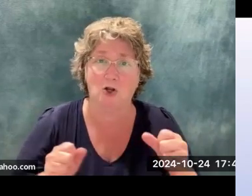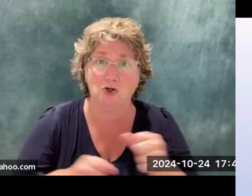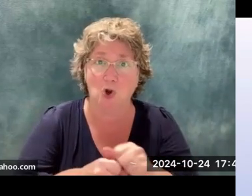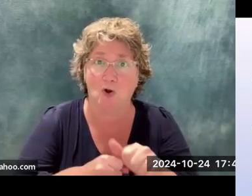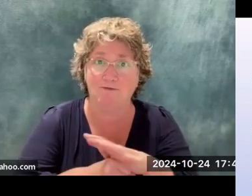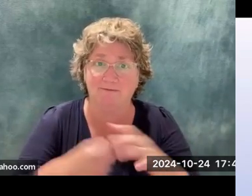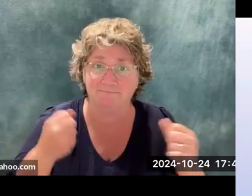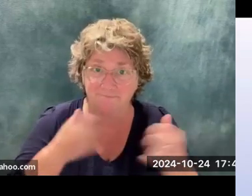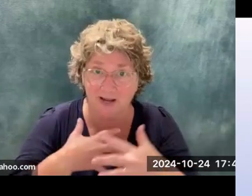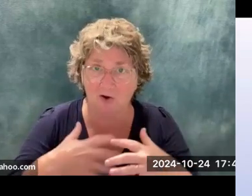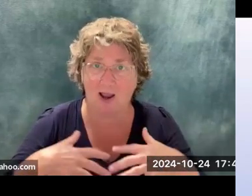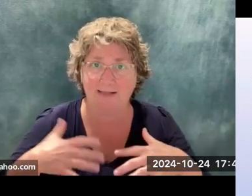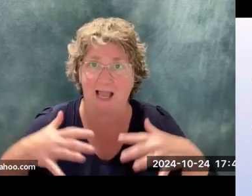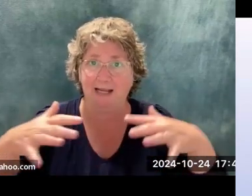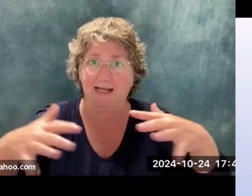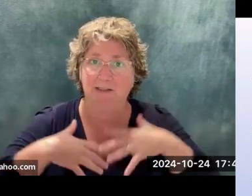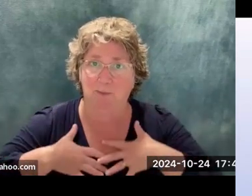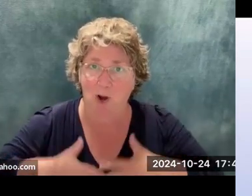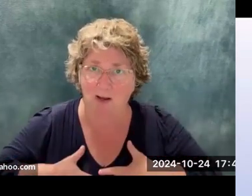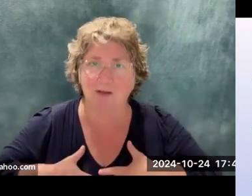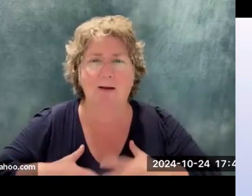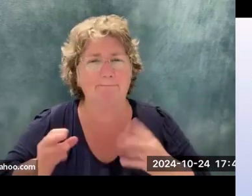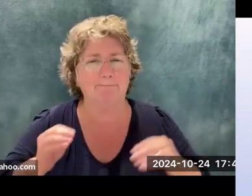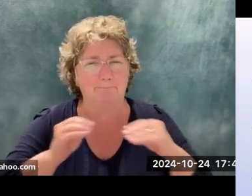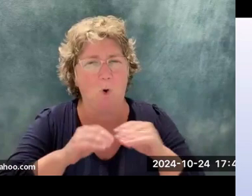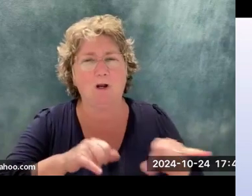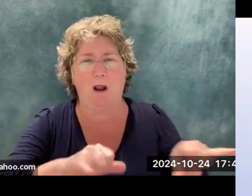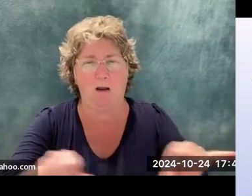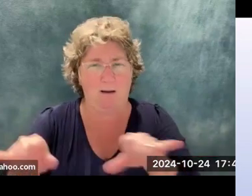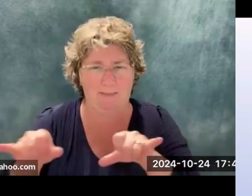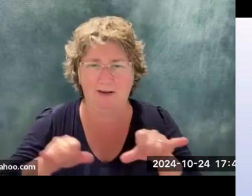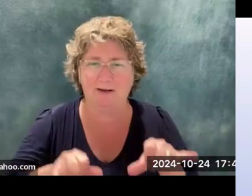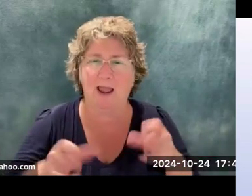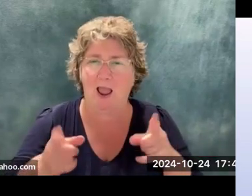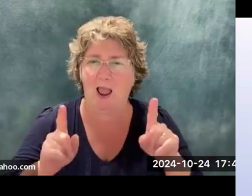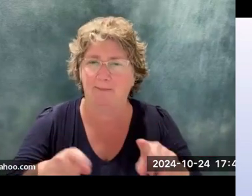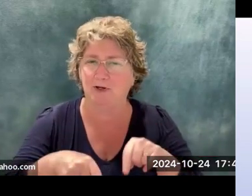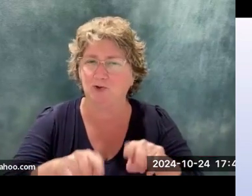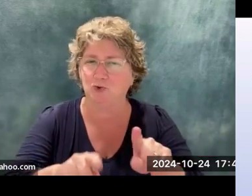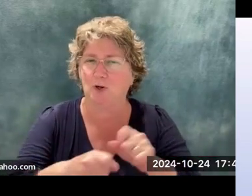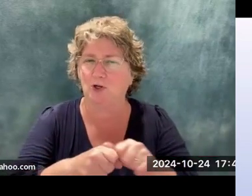have all become more common in the context of COVID and school closures.